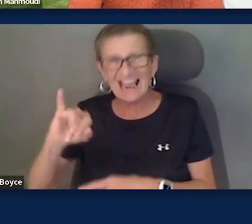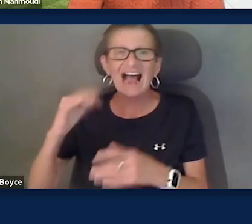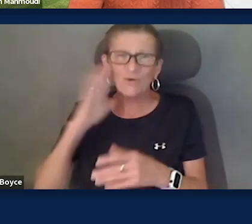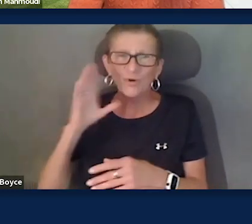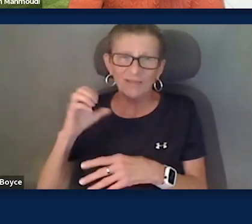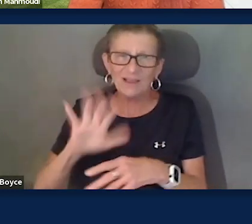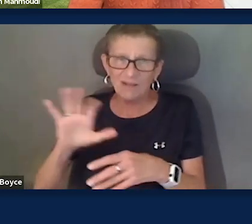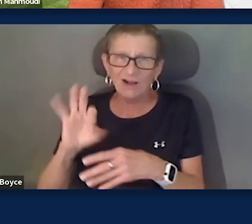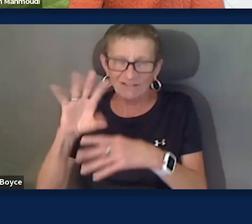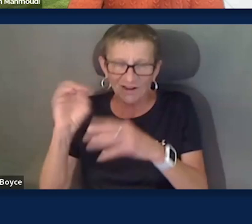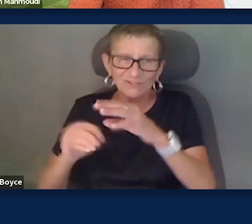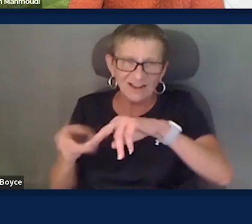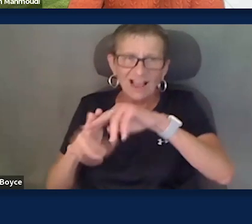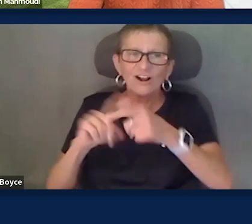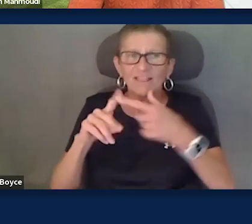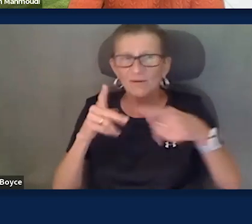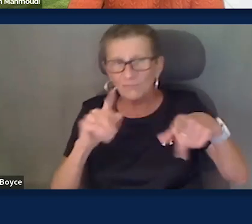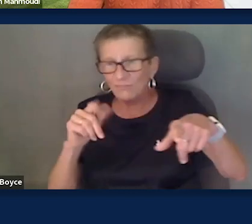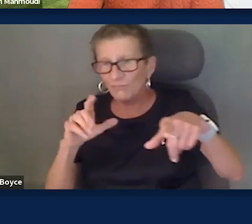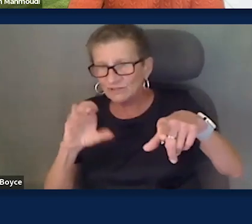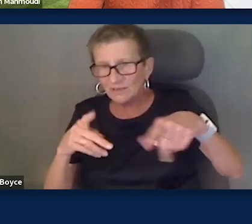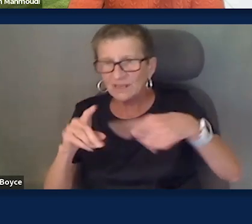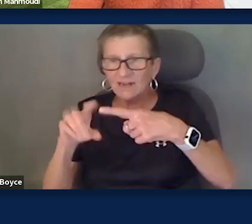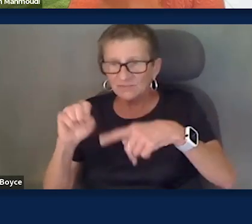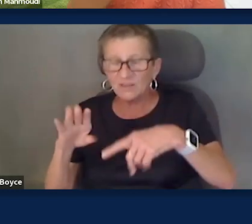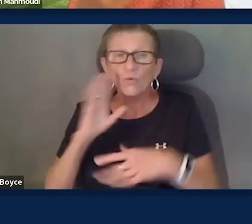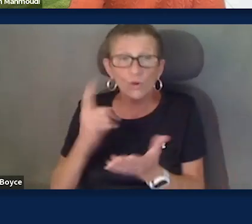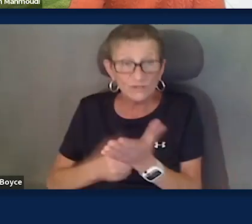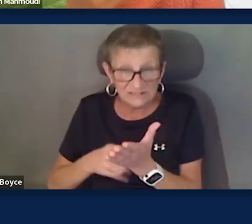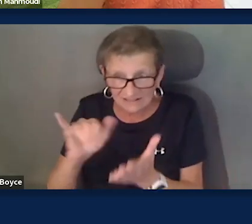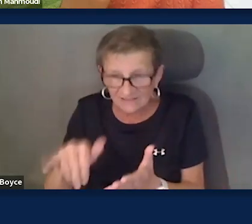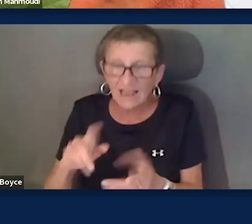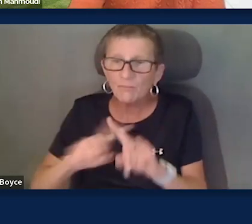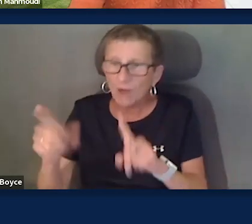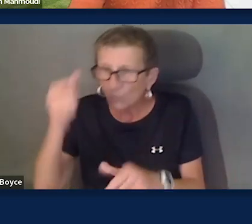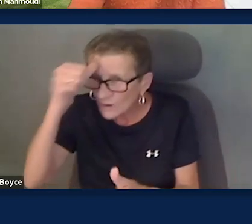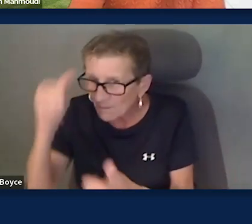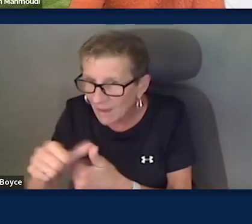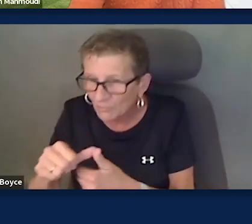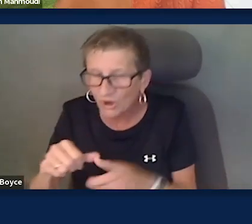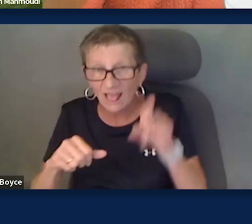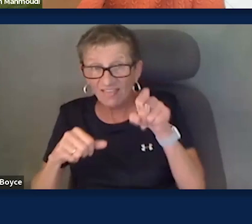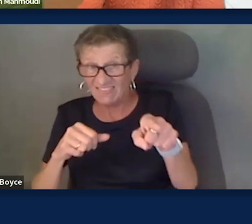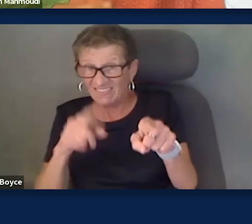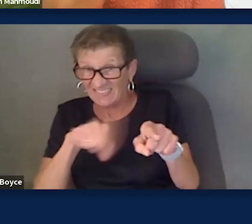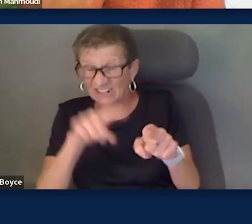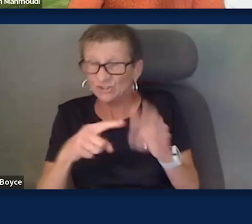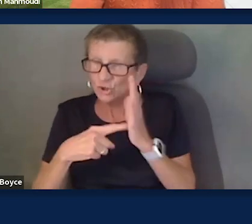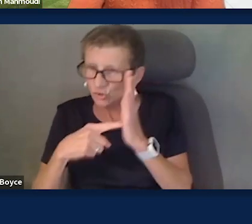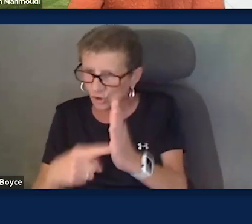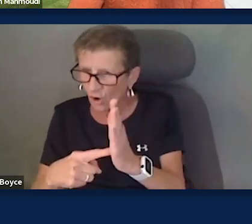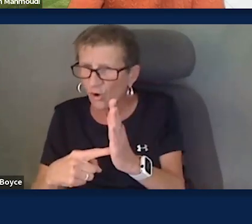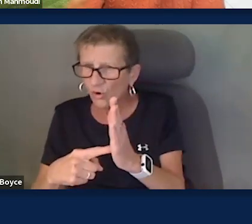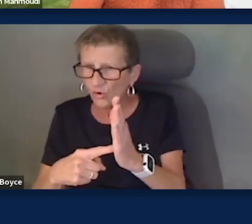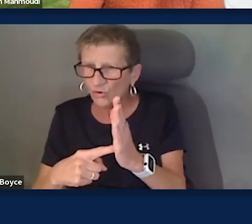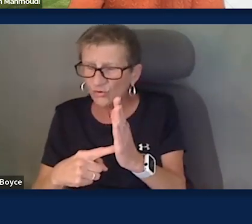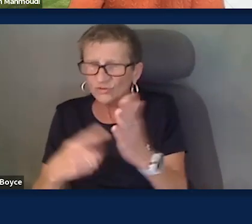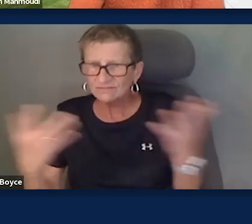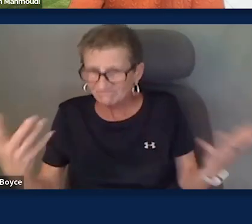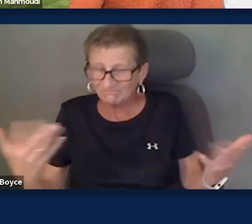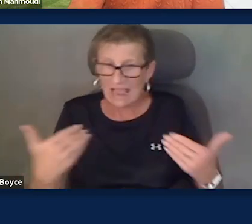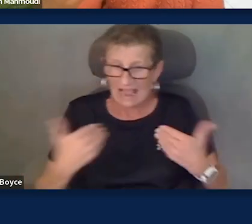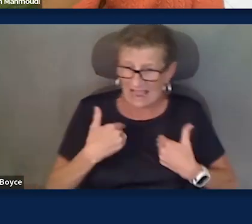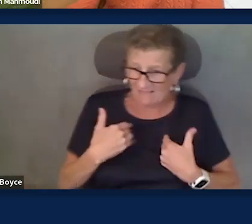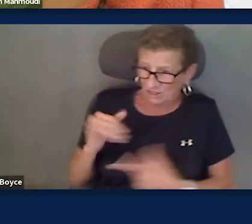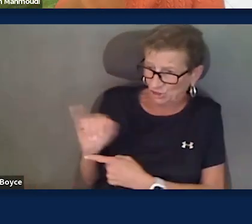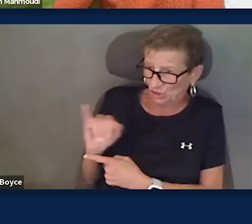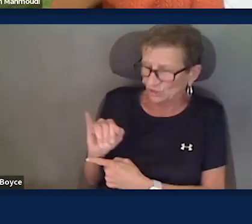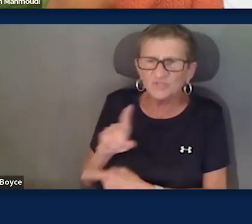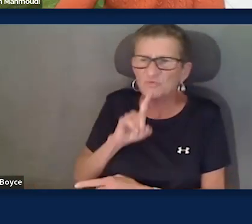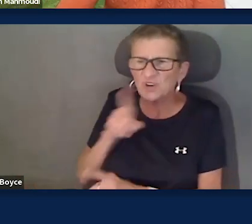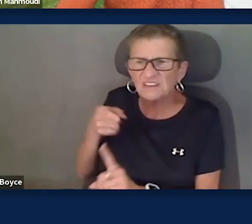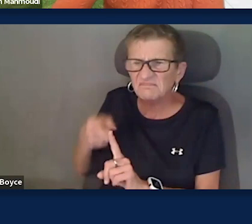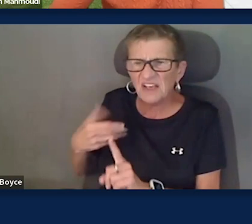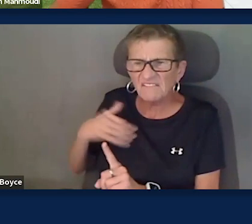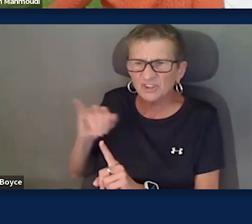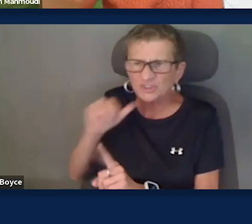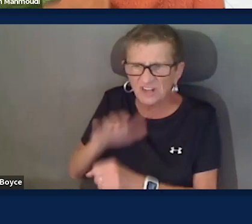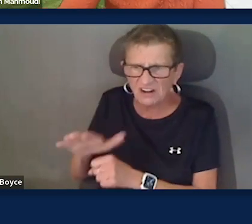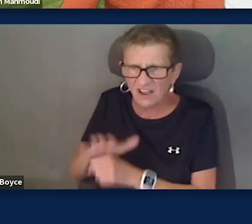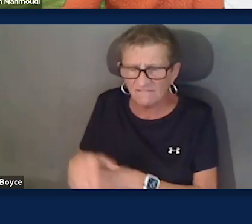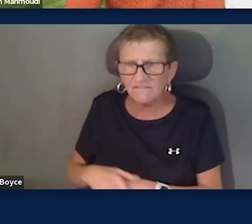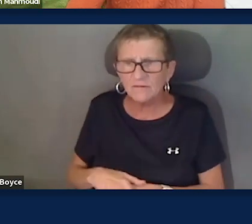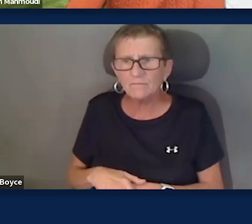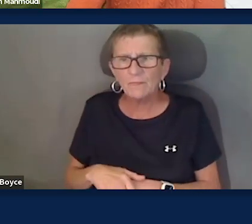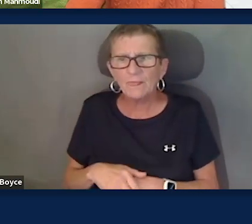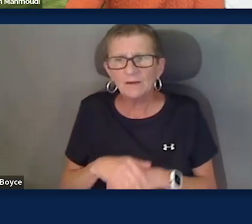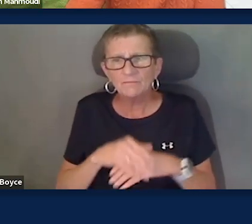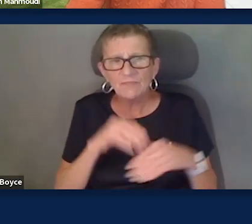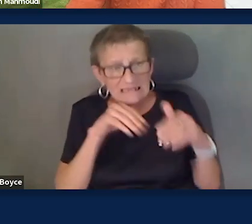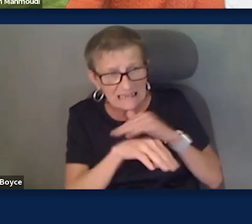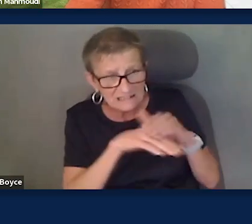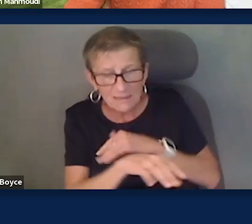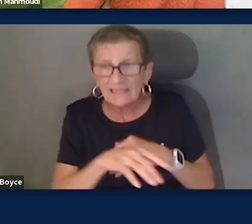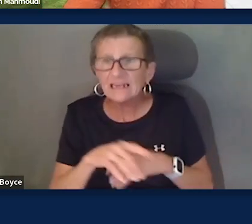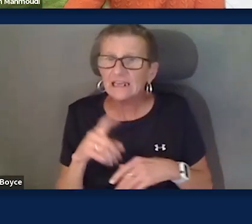We'll discuss this in the pulse implication of it. However, that's an indication just having the insurance is not enough. Accessibility is more than insurance.